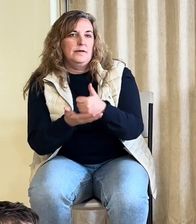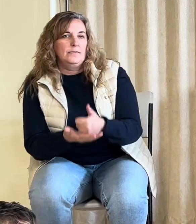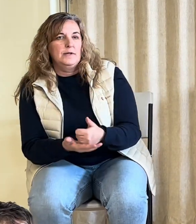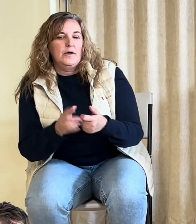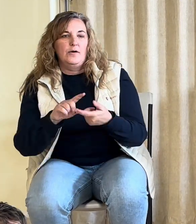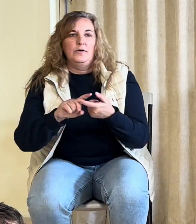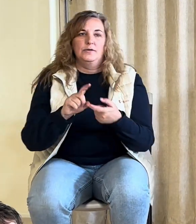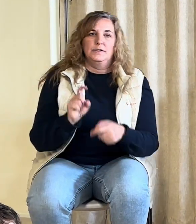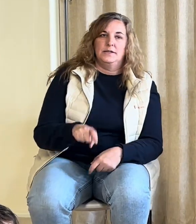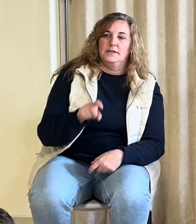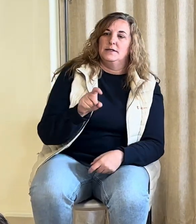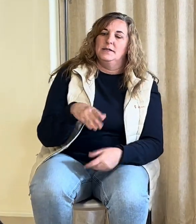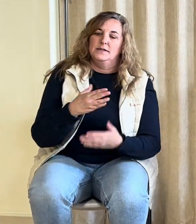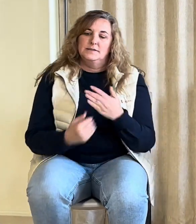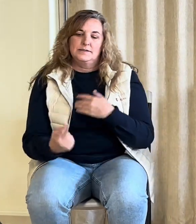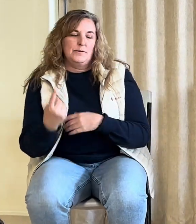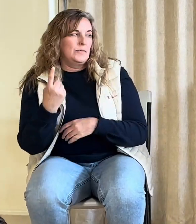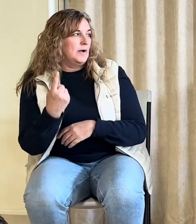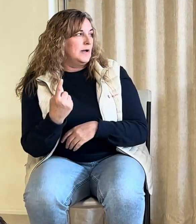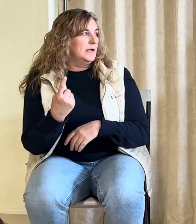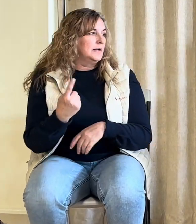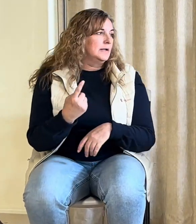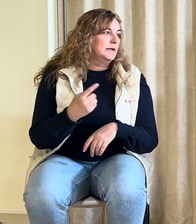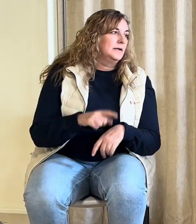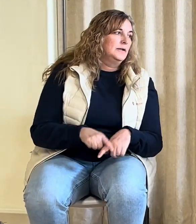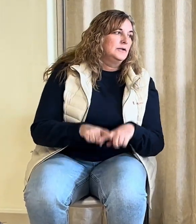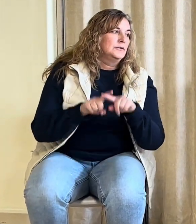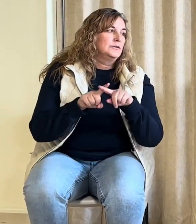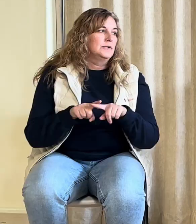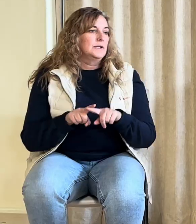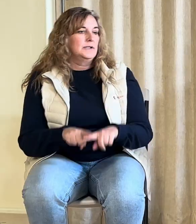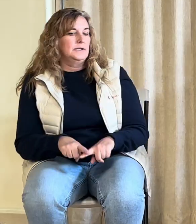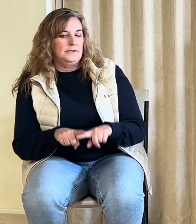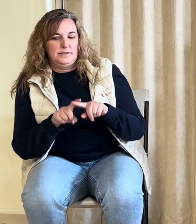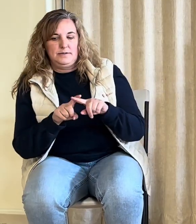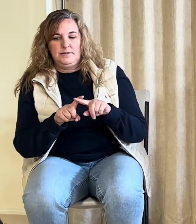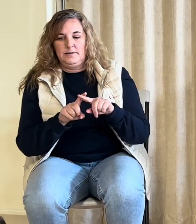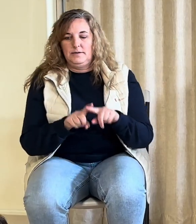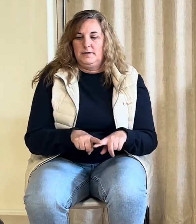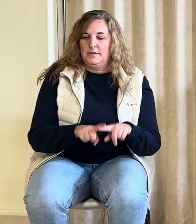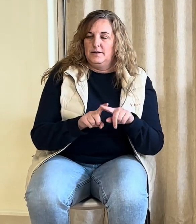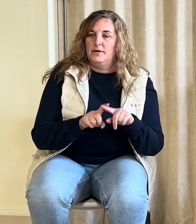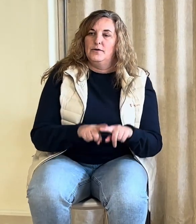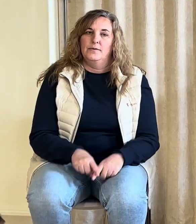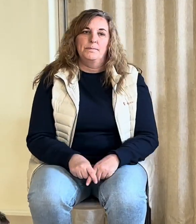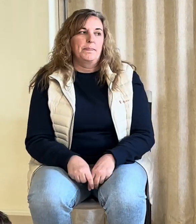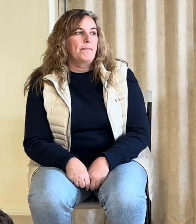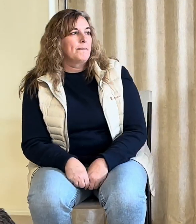We all need somebody to lean on